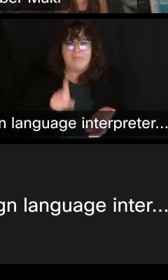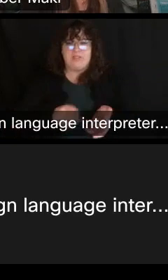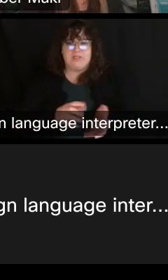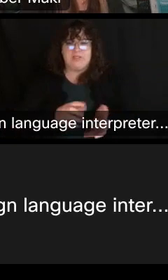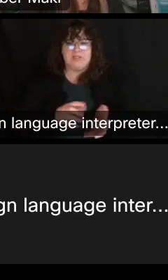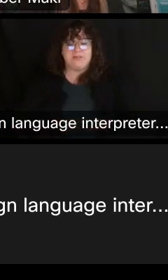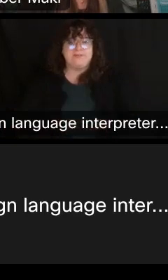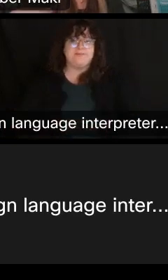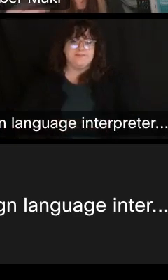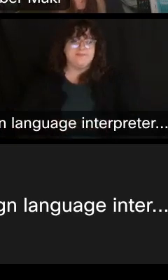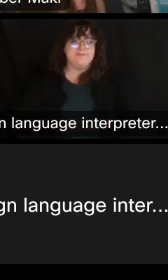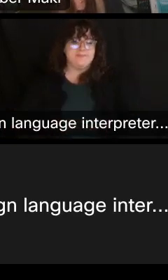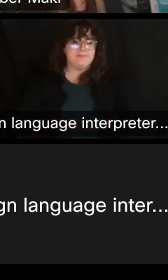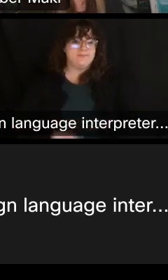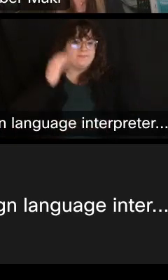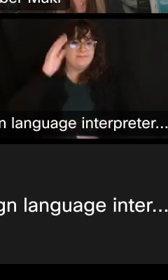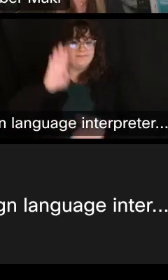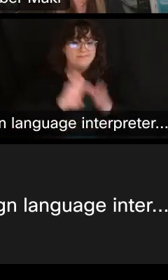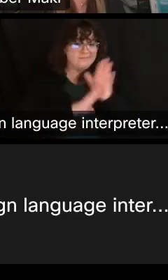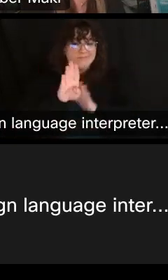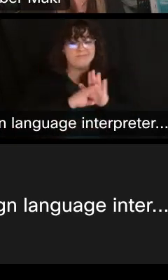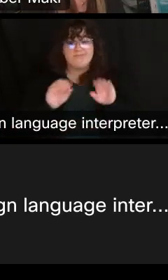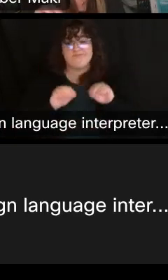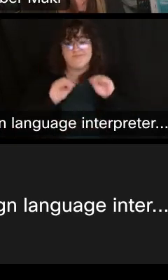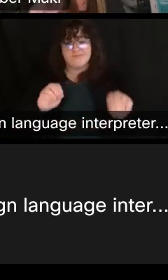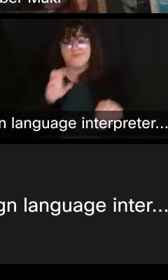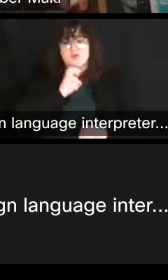And then the development and implementation of transition plan for people who are specifically